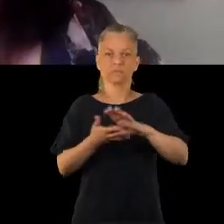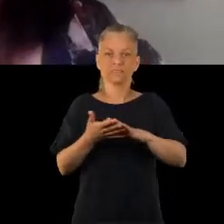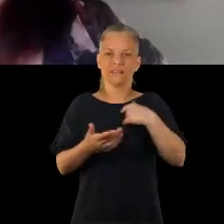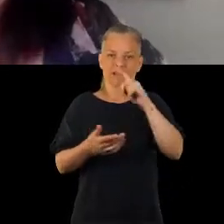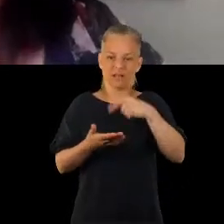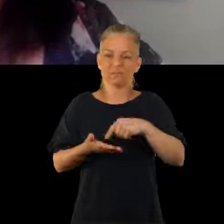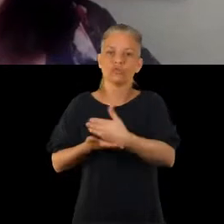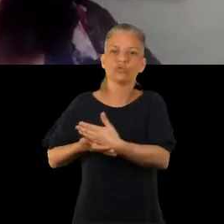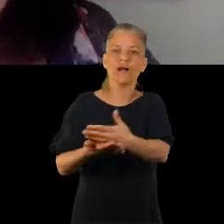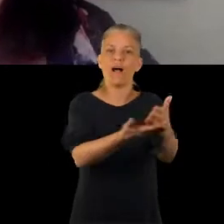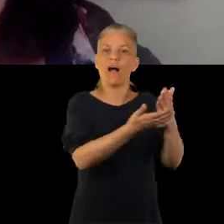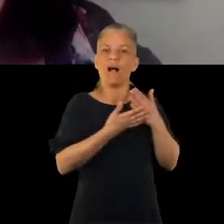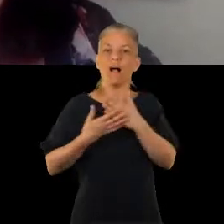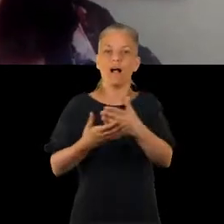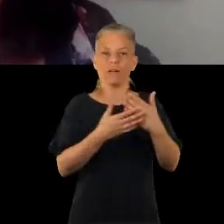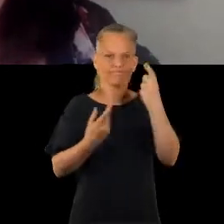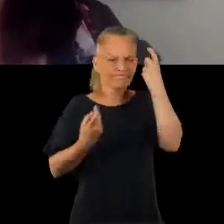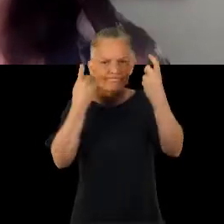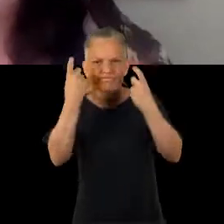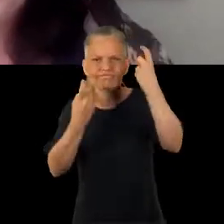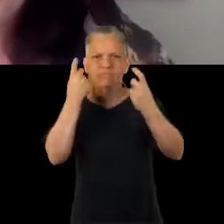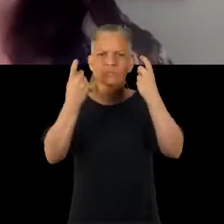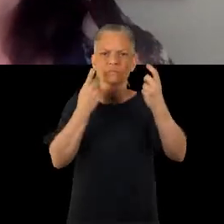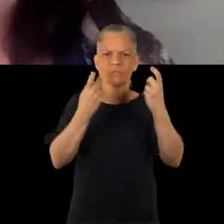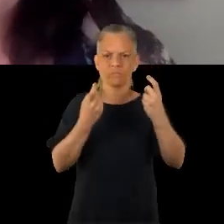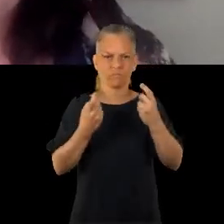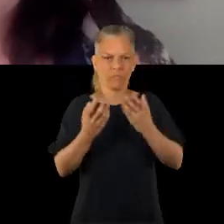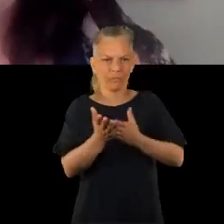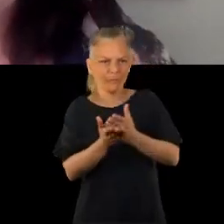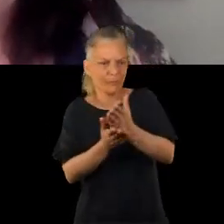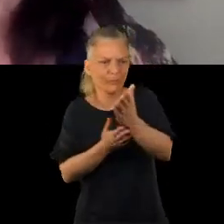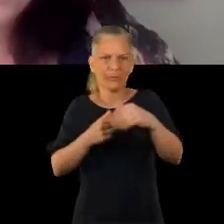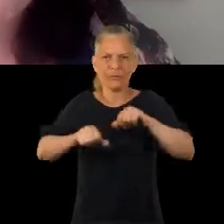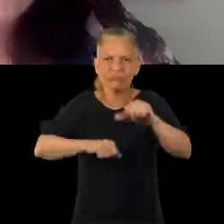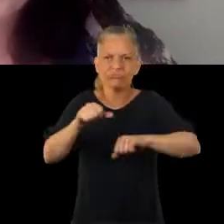the benefit of it being peer support rather than something else with lived experience. So there’s a